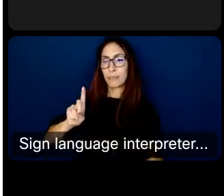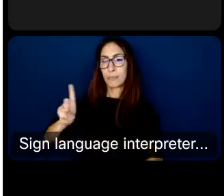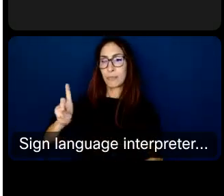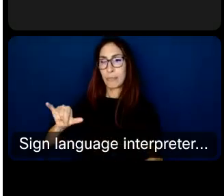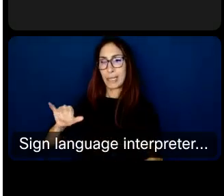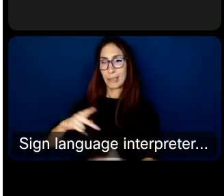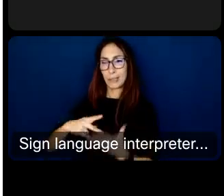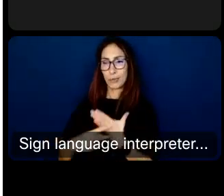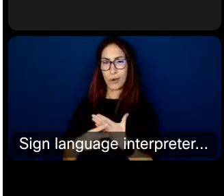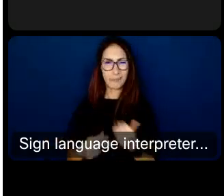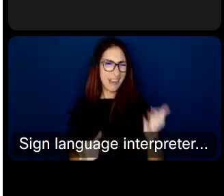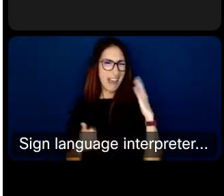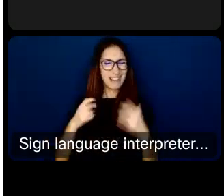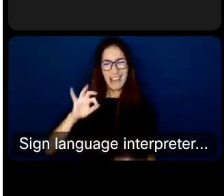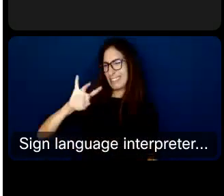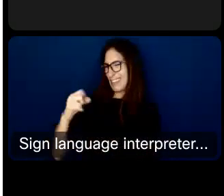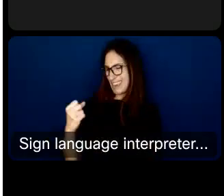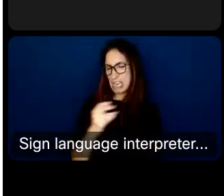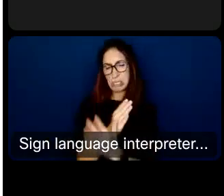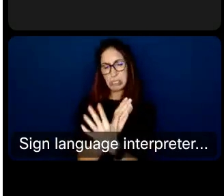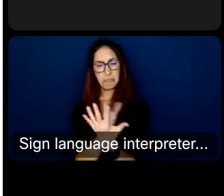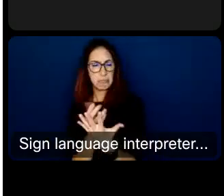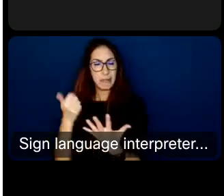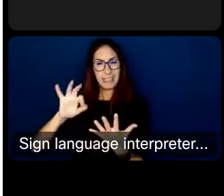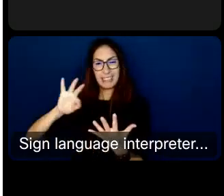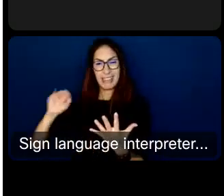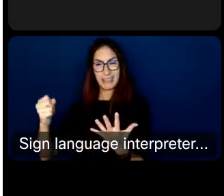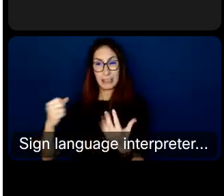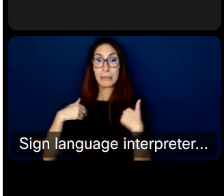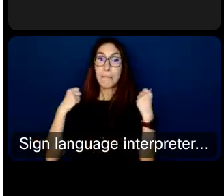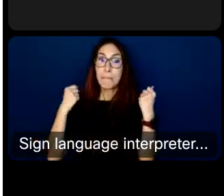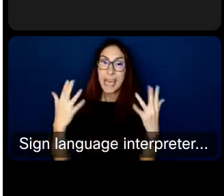HIV organizations had what was called buddy programs, where a